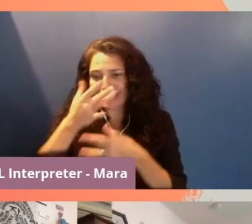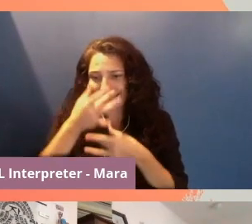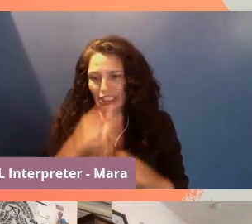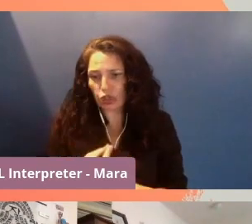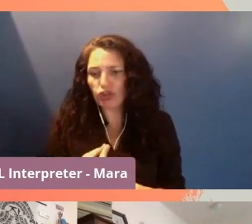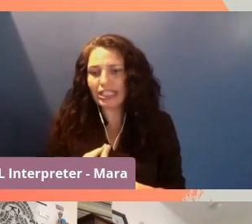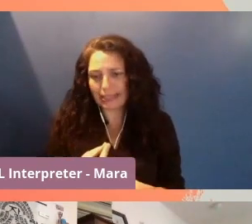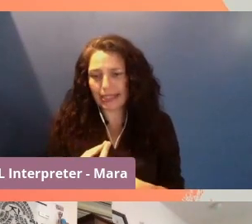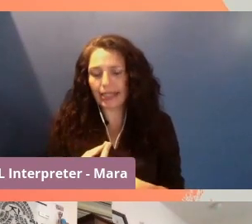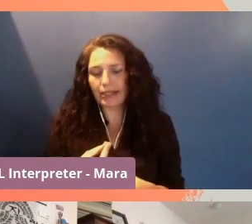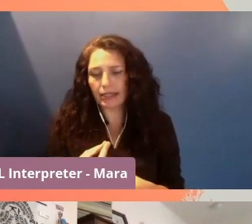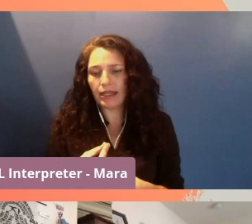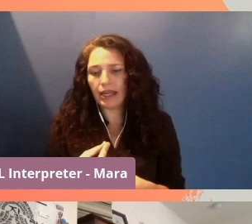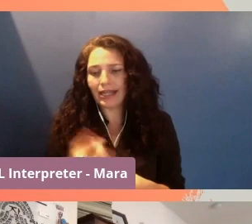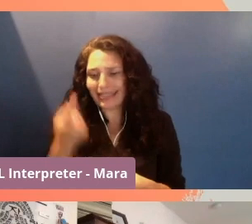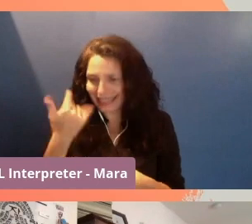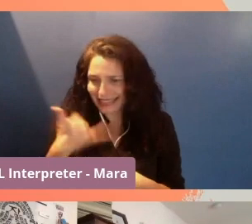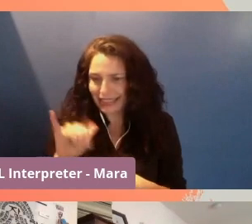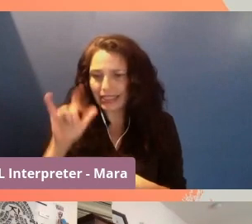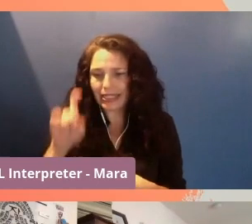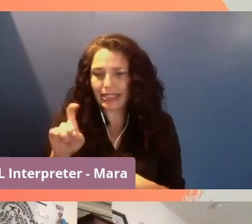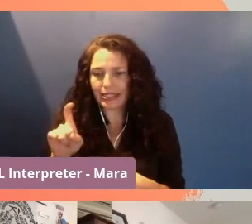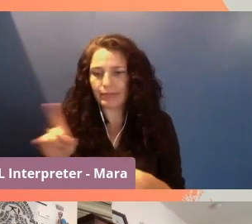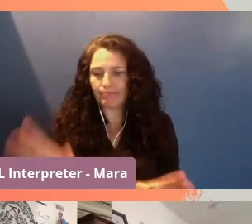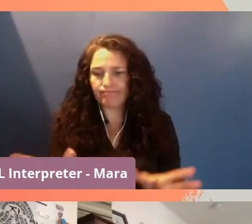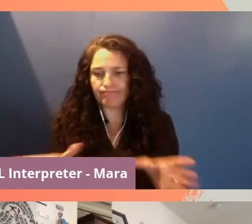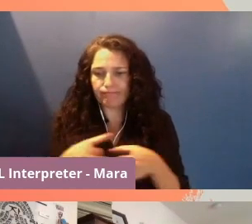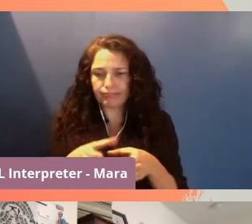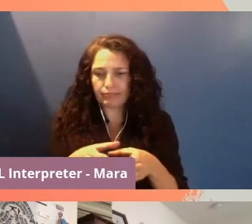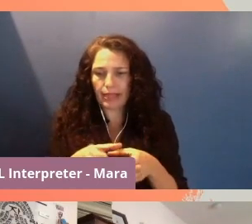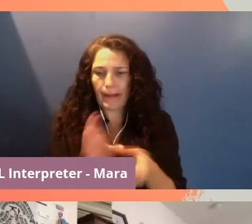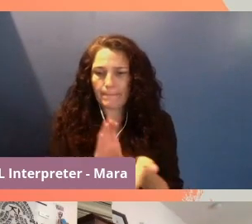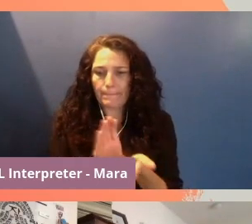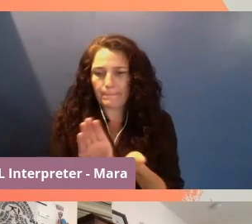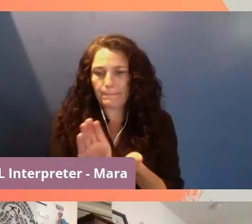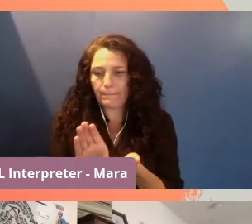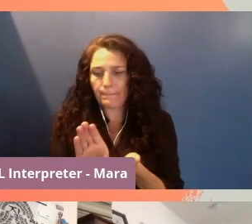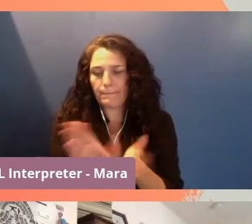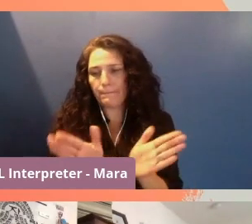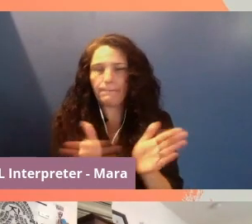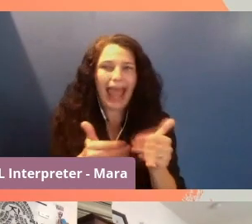it still needed to be packaged in a certain way for the mainstream doc space